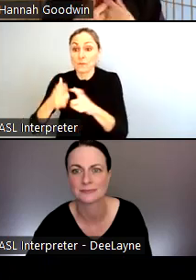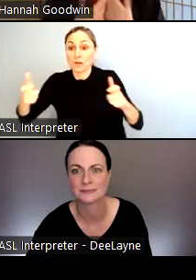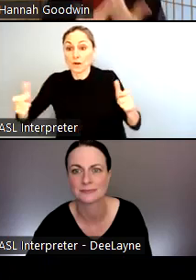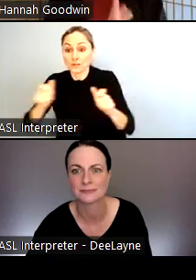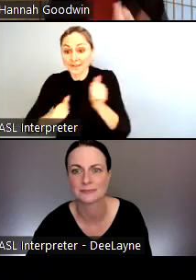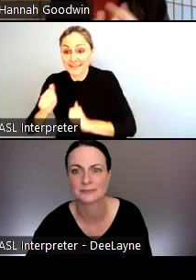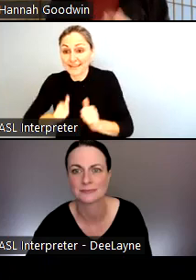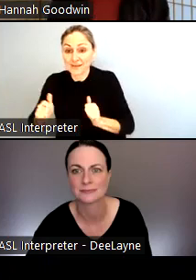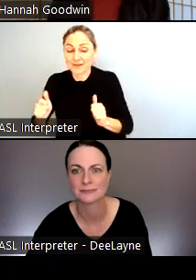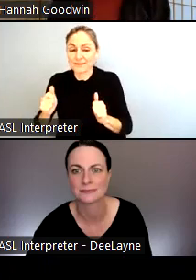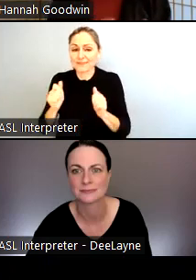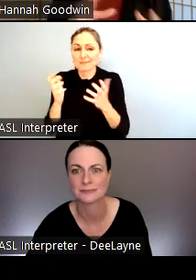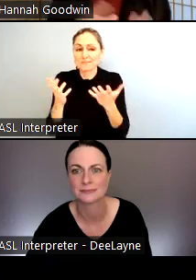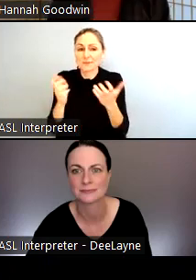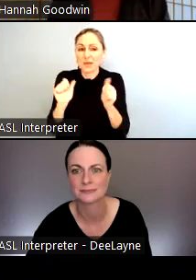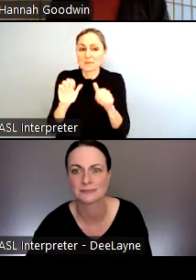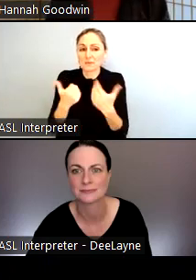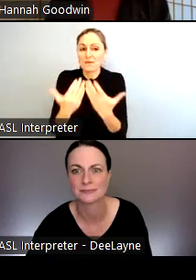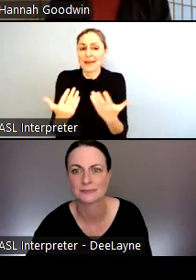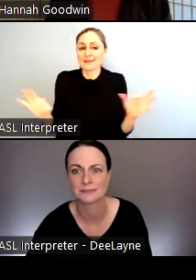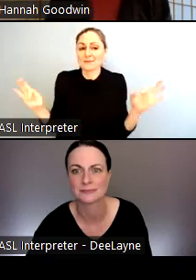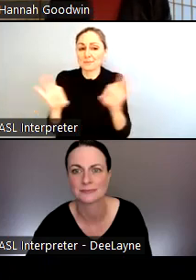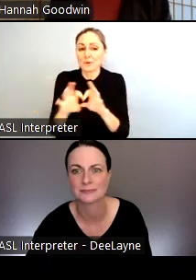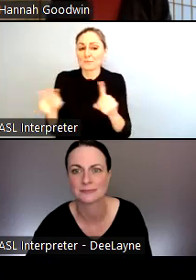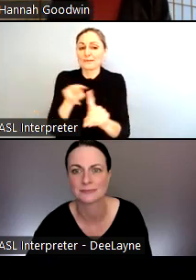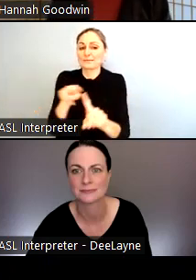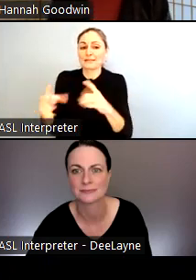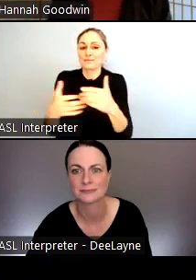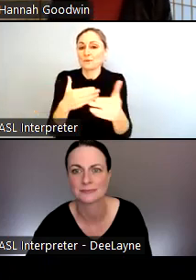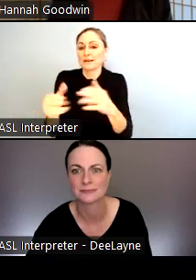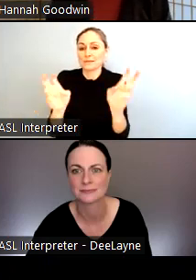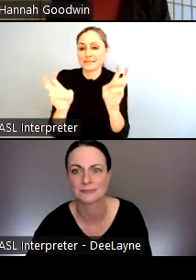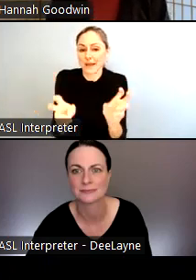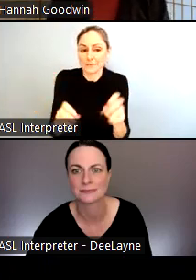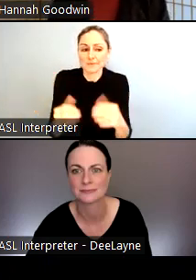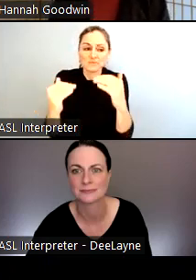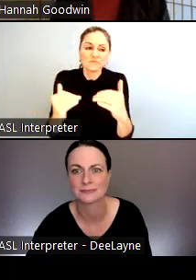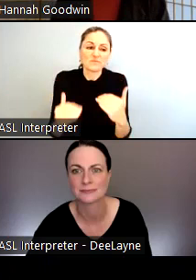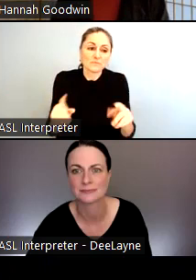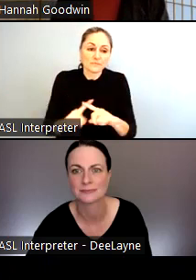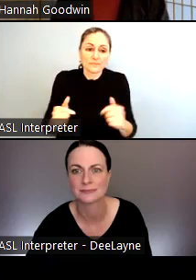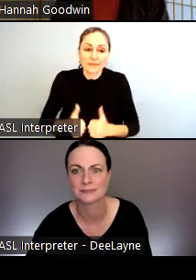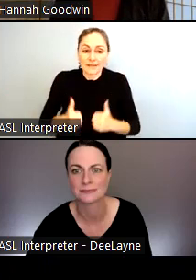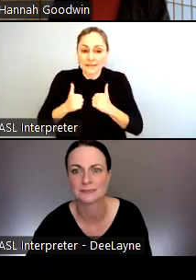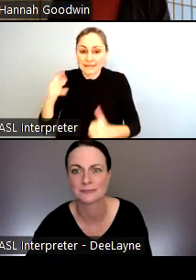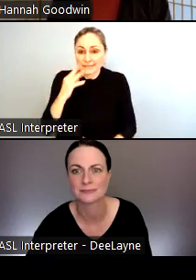an important perspective on whatever the topic is. Different lived experiences, very important.